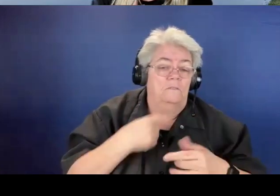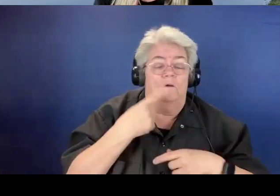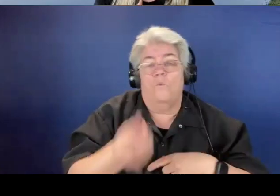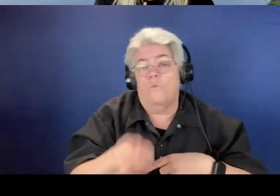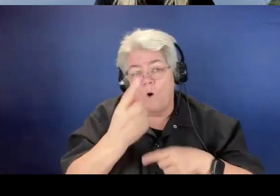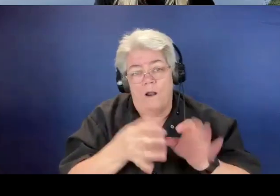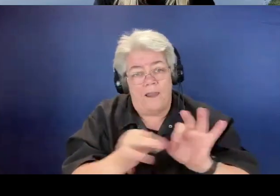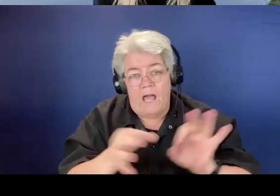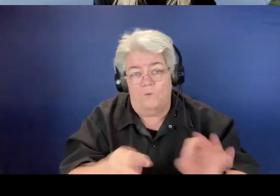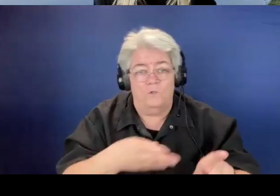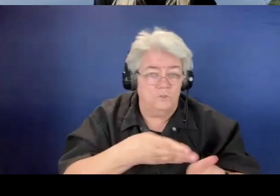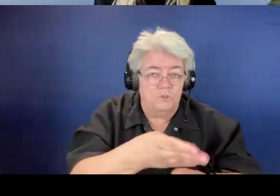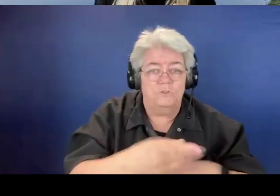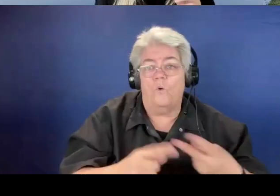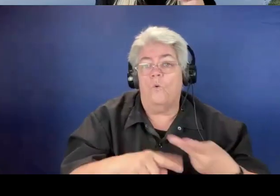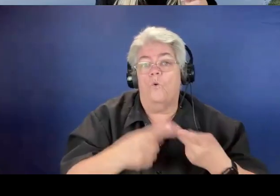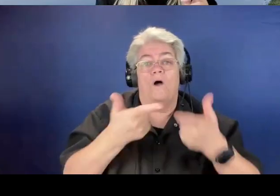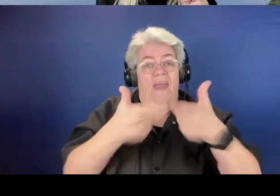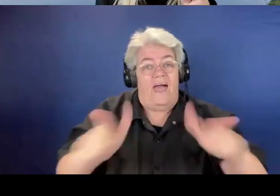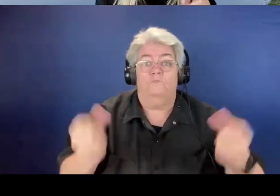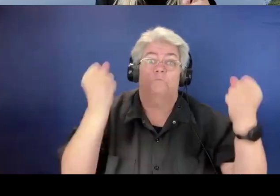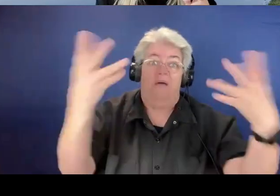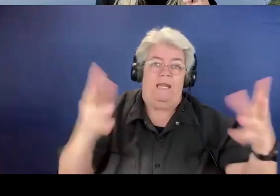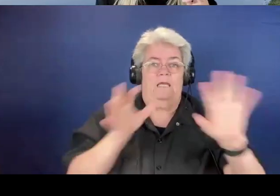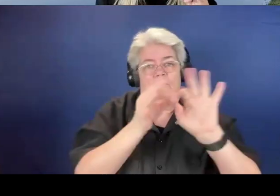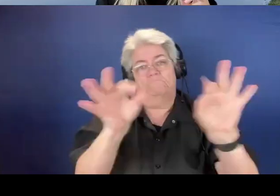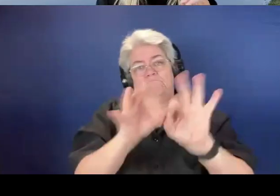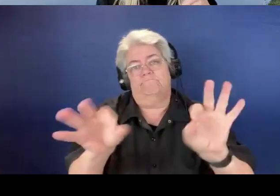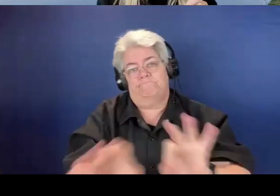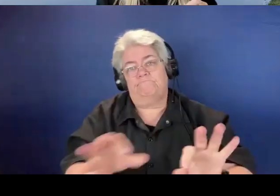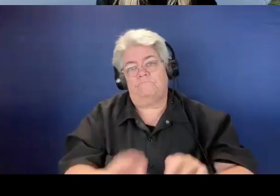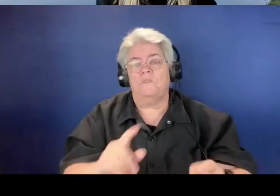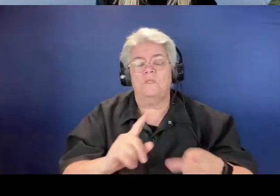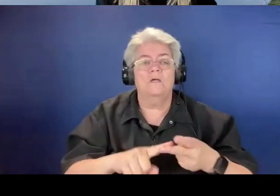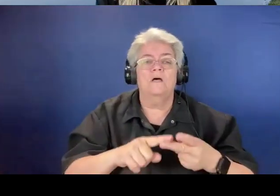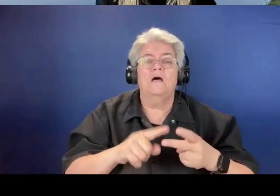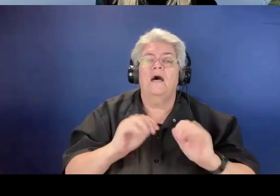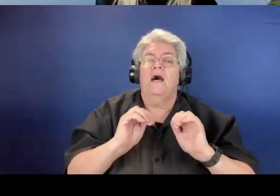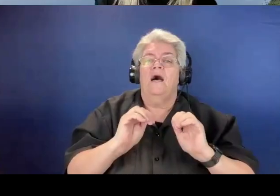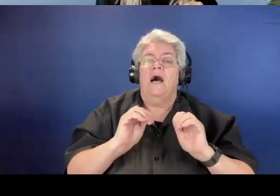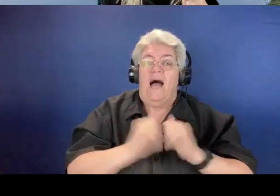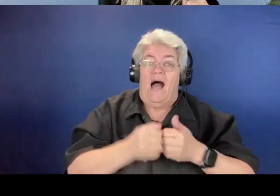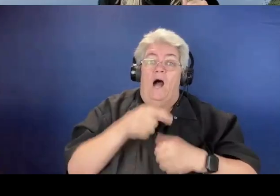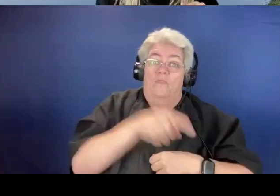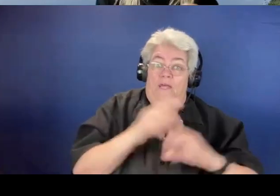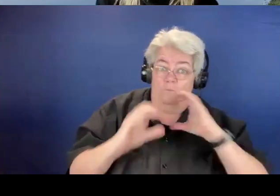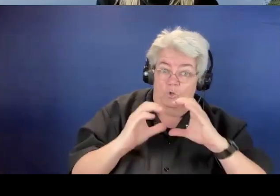languages in their environment. We need to consider that there are multiple approaches available for them